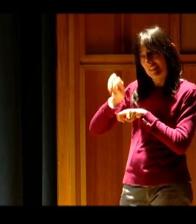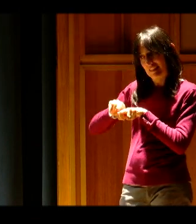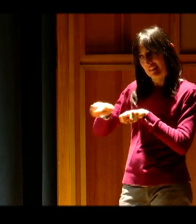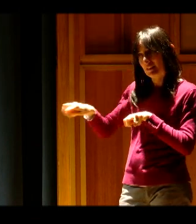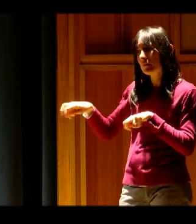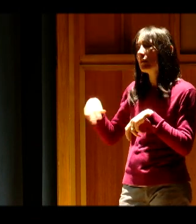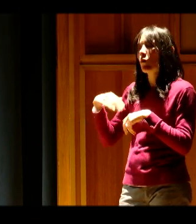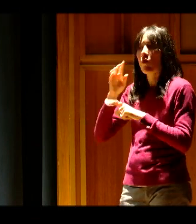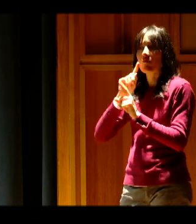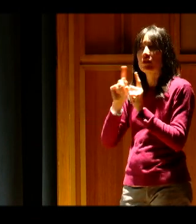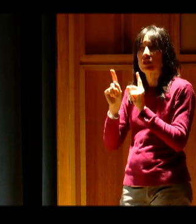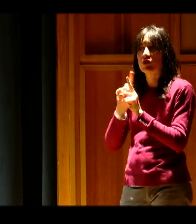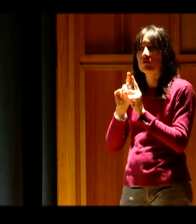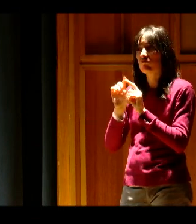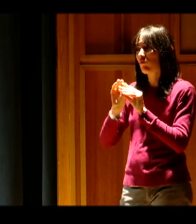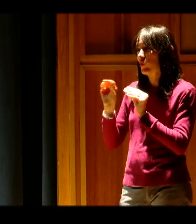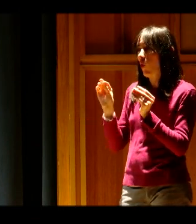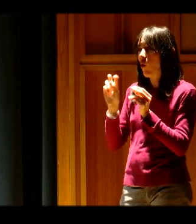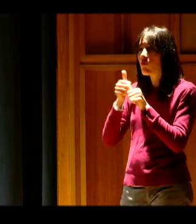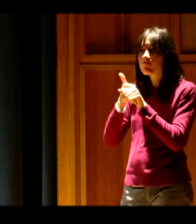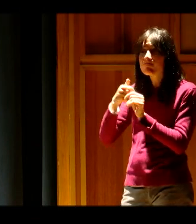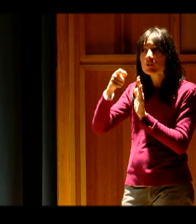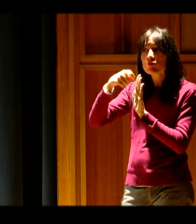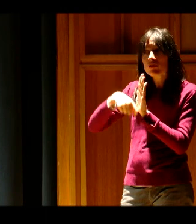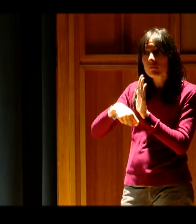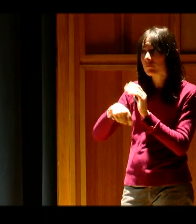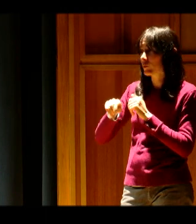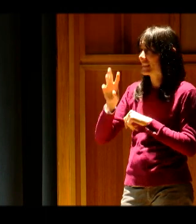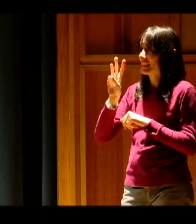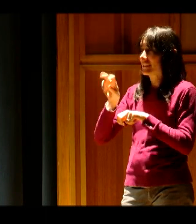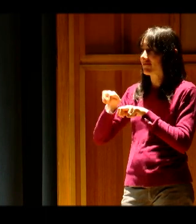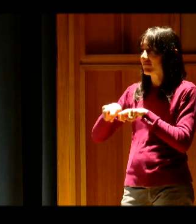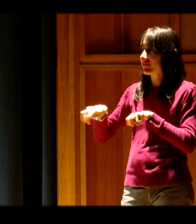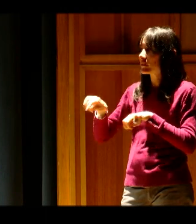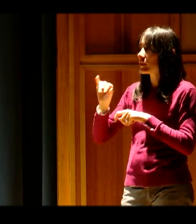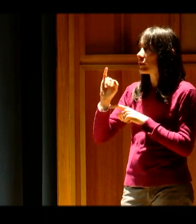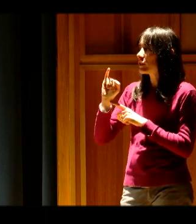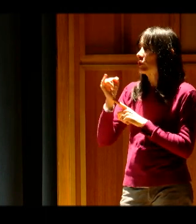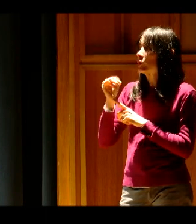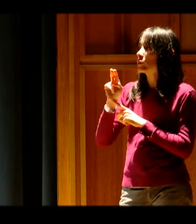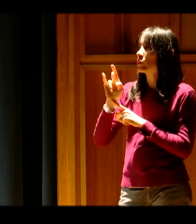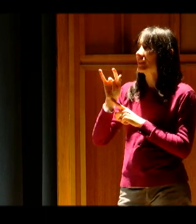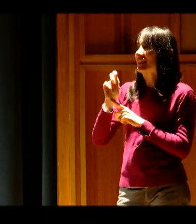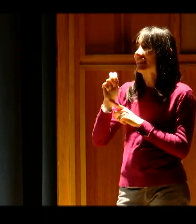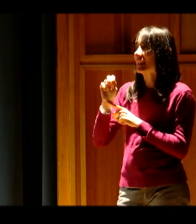We're gonna put them up here are six of them. Julian Bickersteth, please stand up. He's the president of IIC.